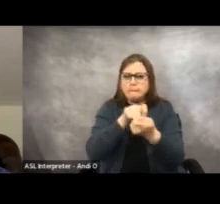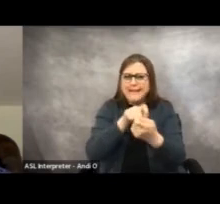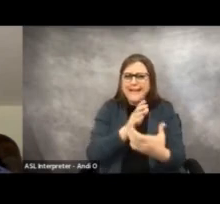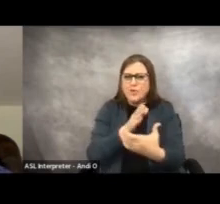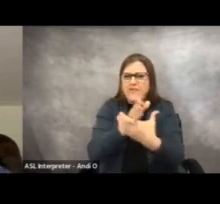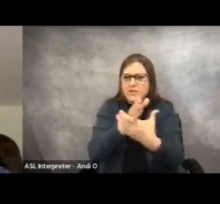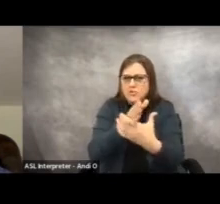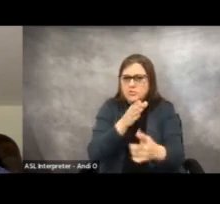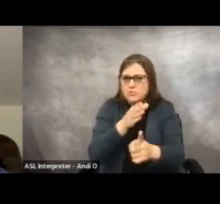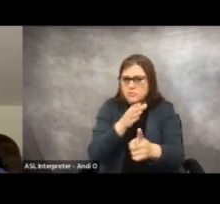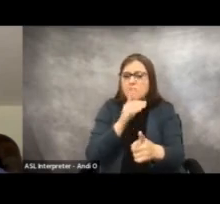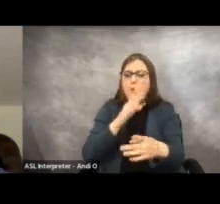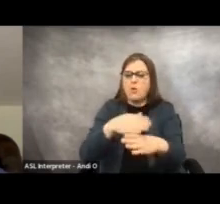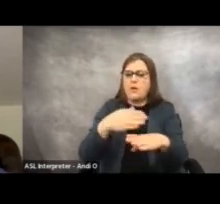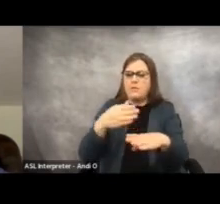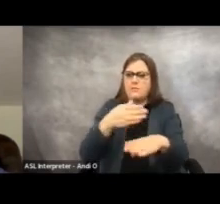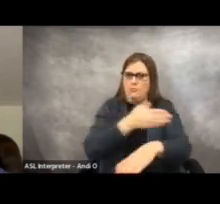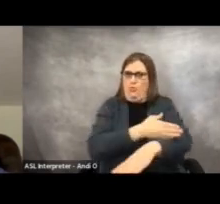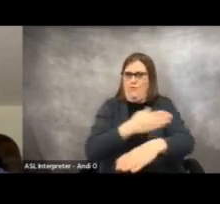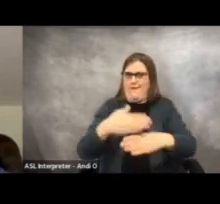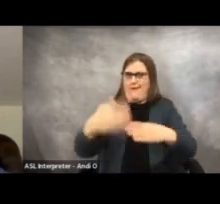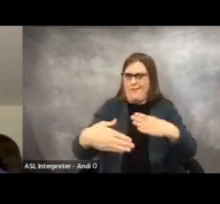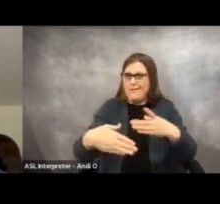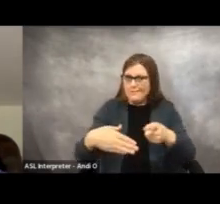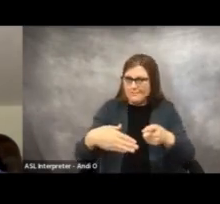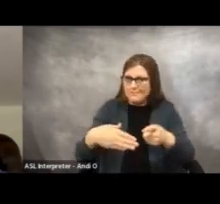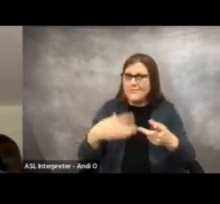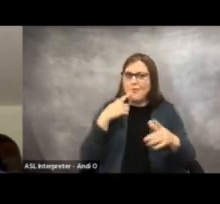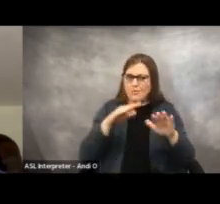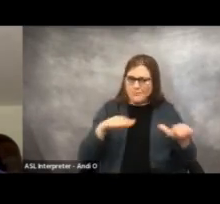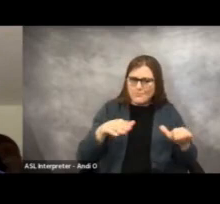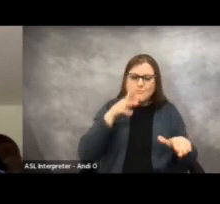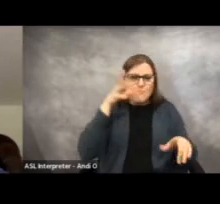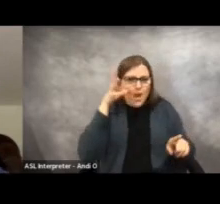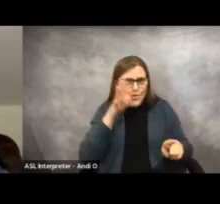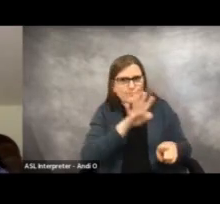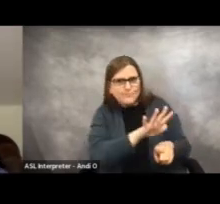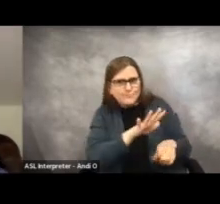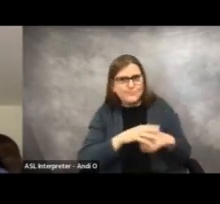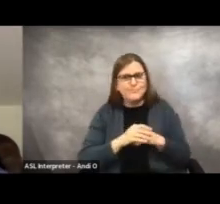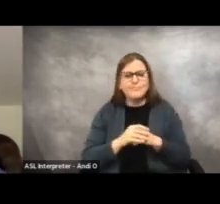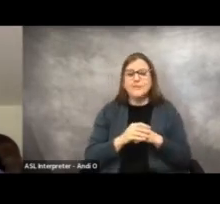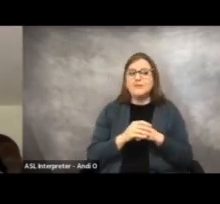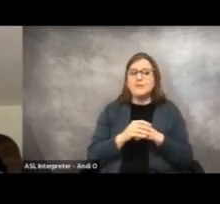improve outcomes for children and parents and caregivers in the child welfare system. And one way to do that is using